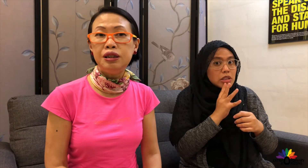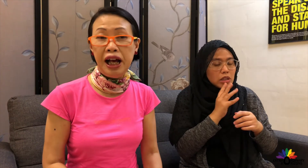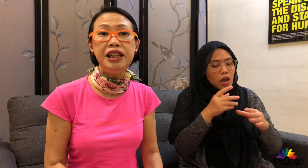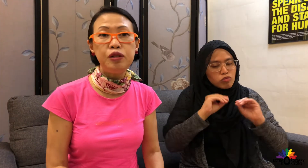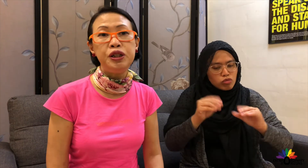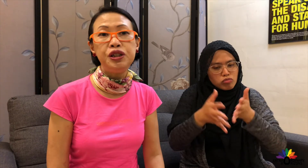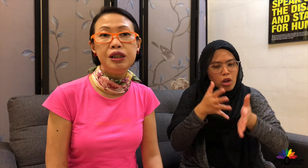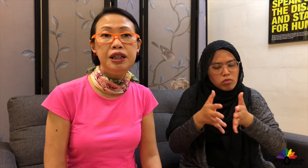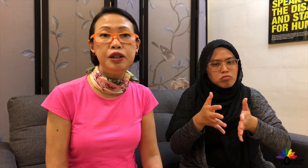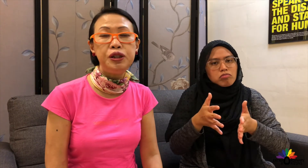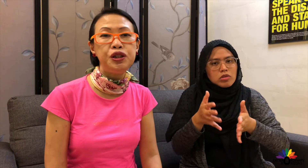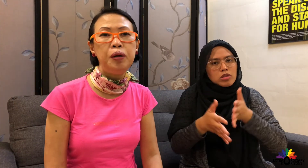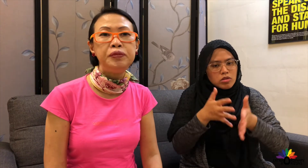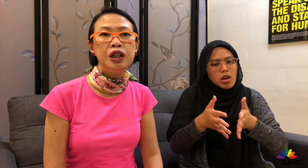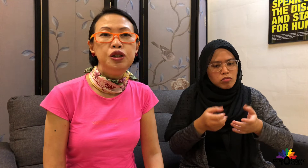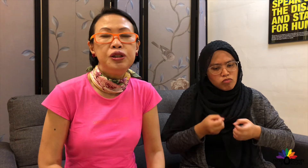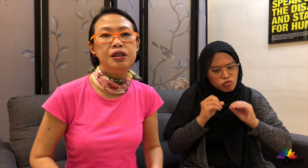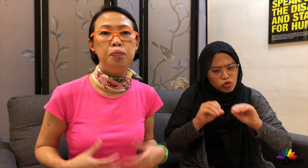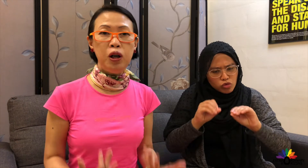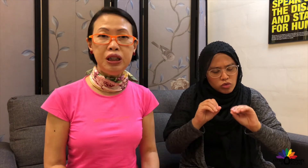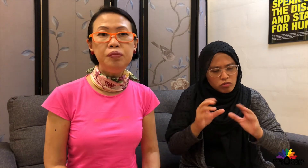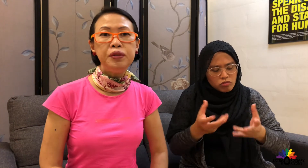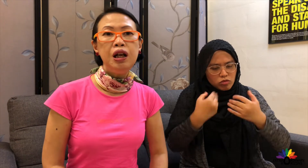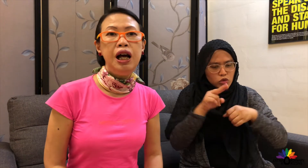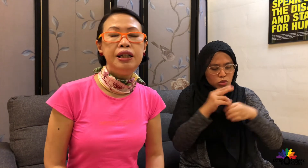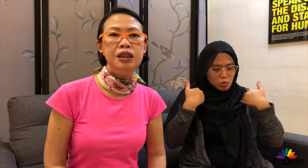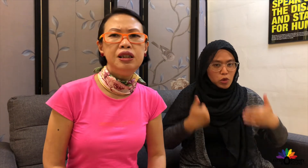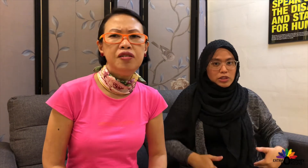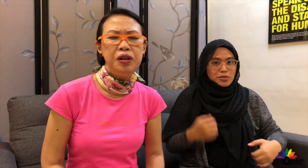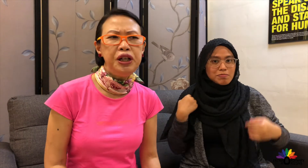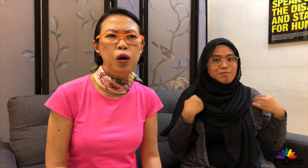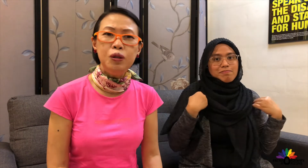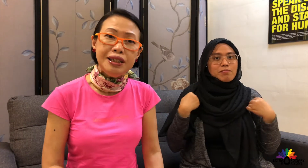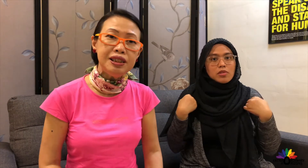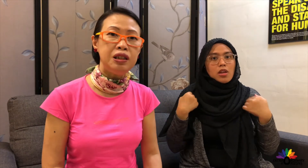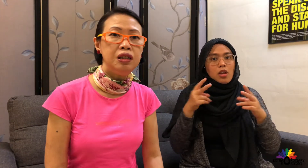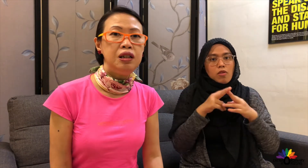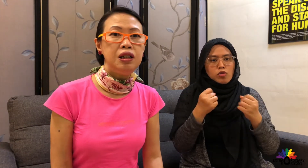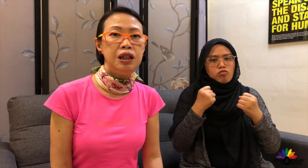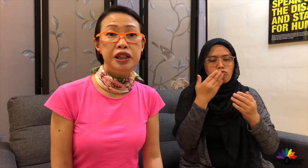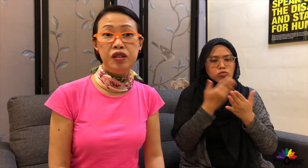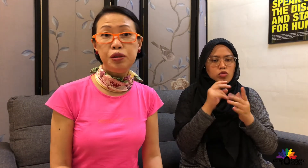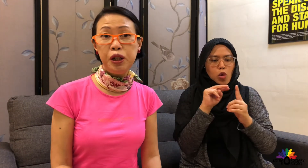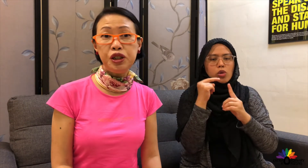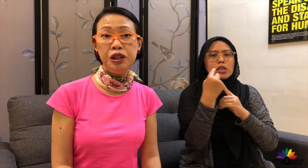Sign language uses the body, and it is a very holistic kind of expression,